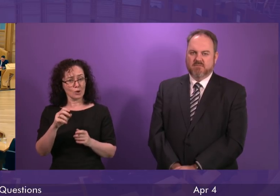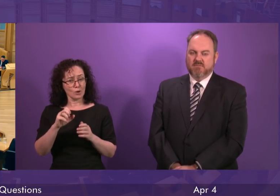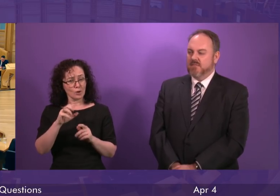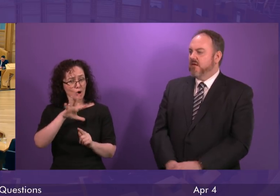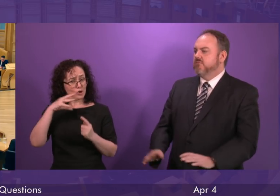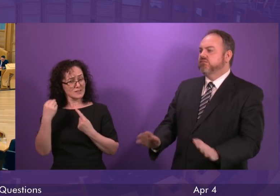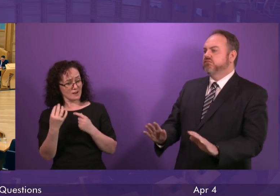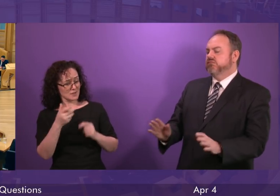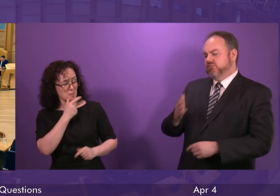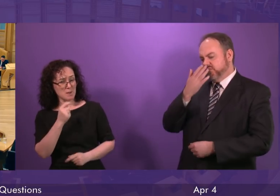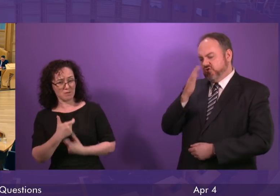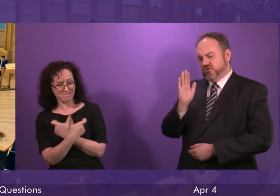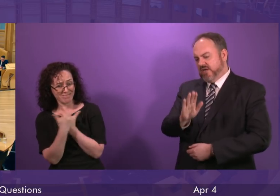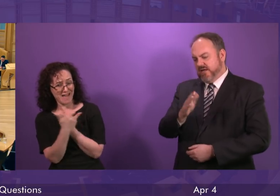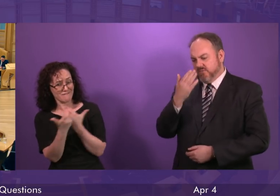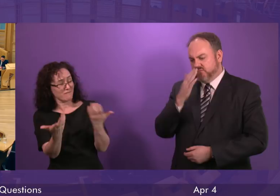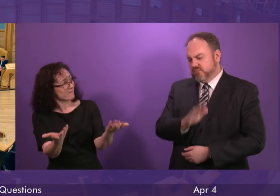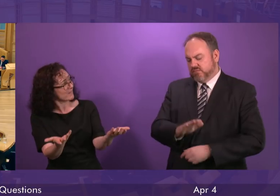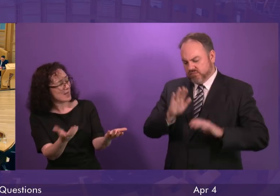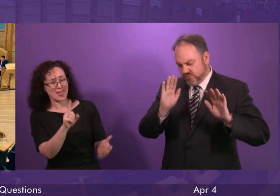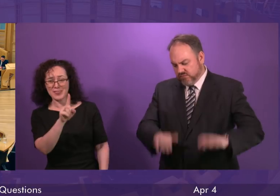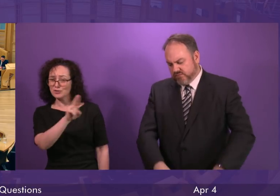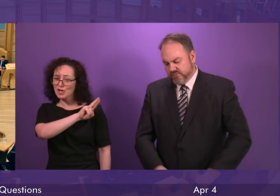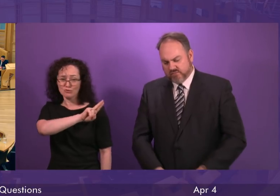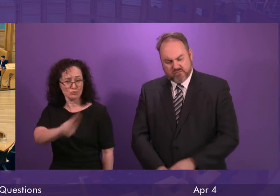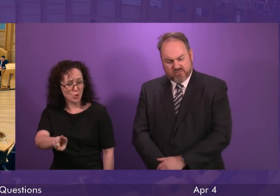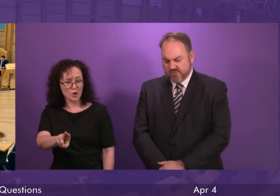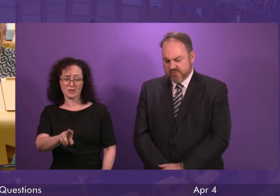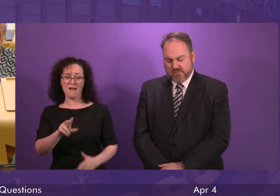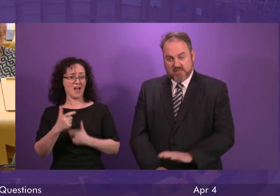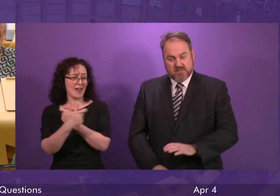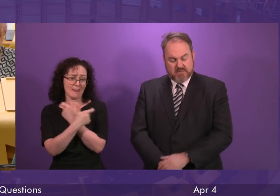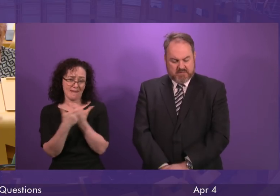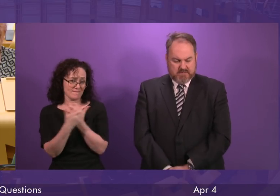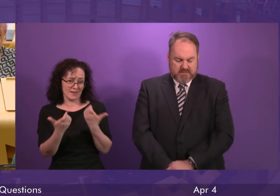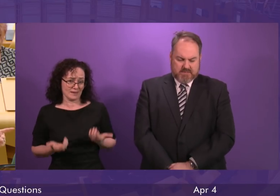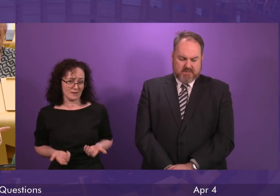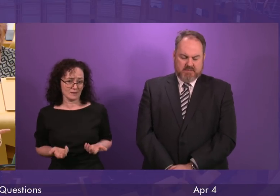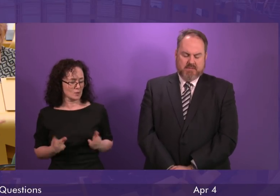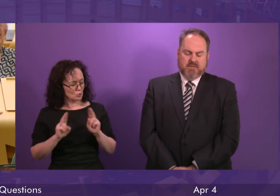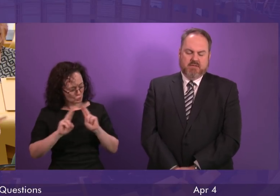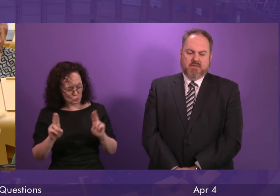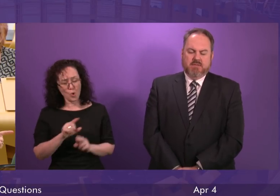The First Minister: It is not a laughing matter. Every Conservative